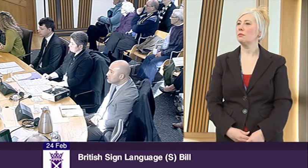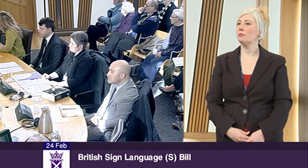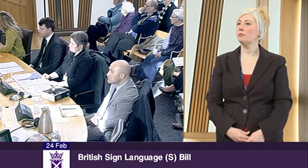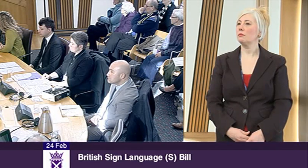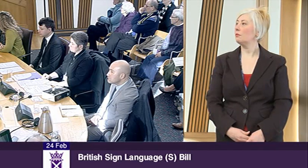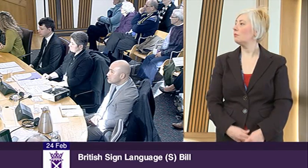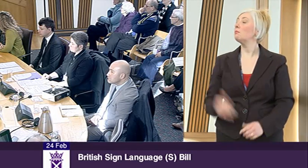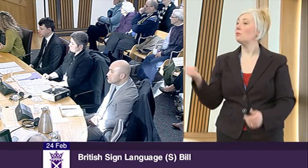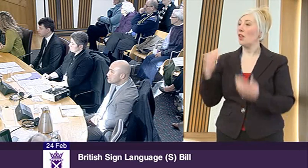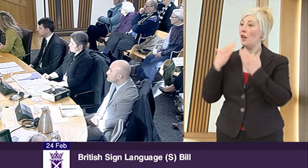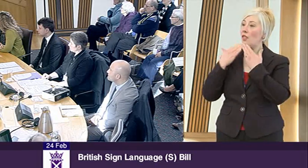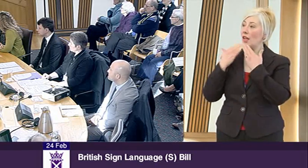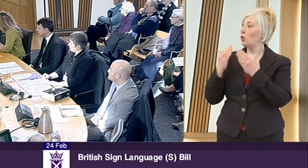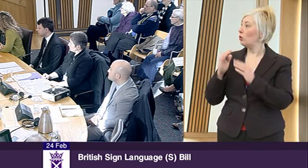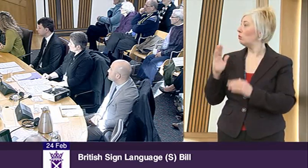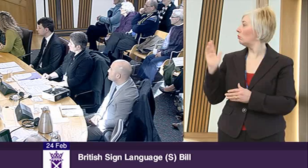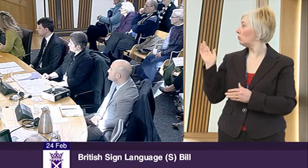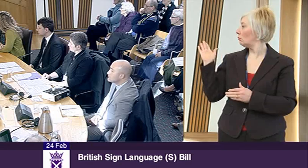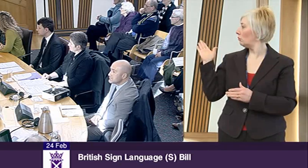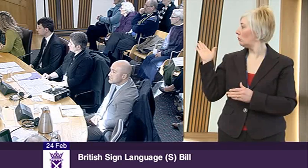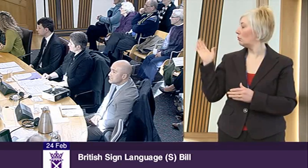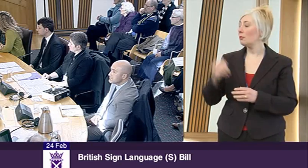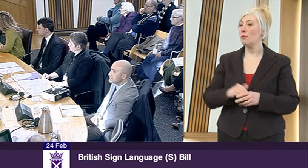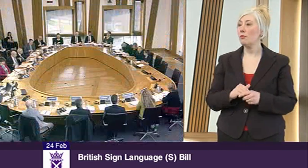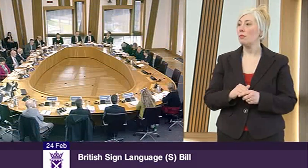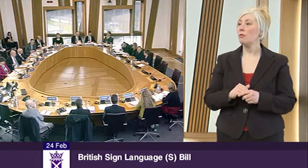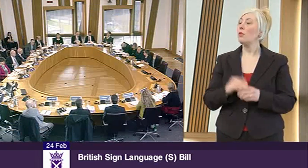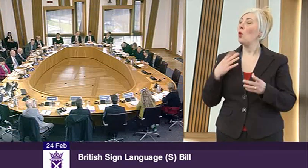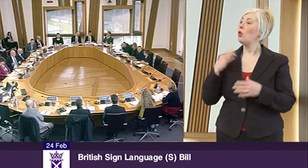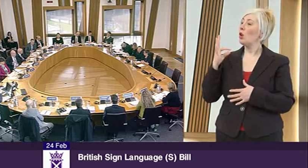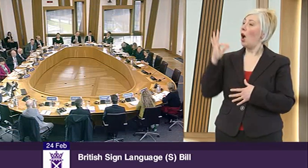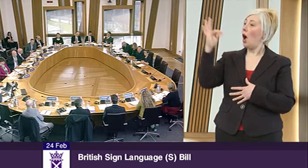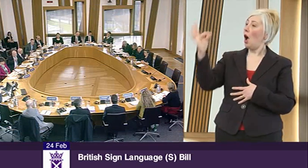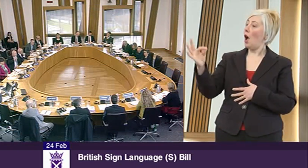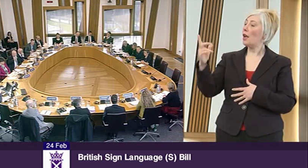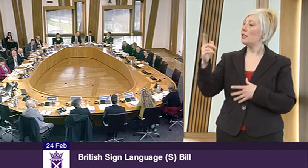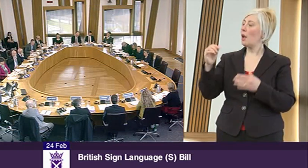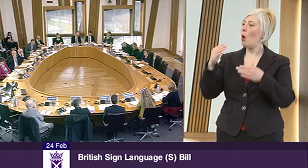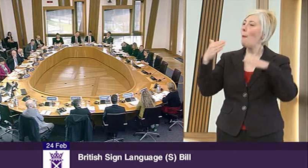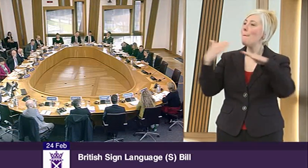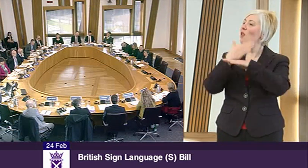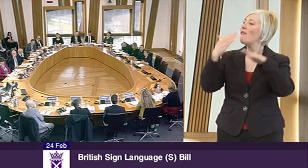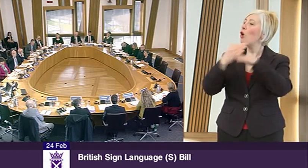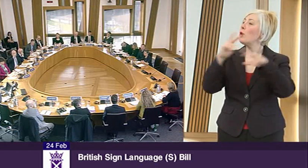George Adam: The bill proposes that, in each parliamentary session, a performance review